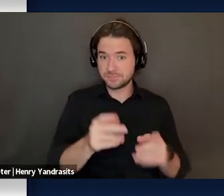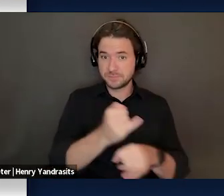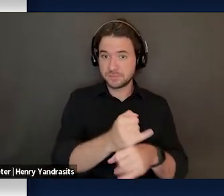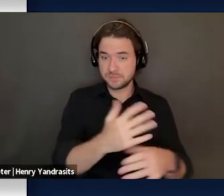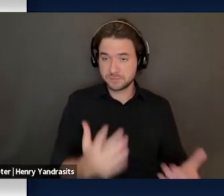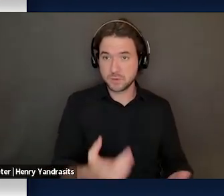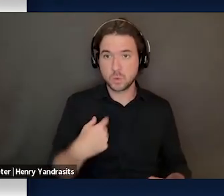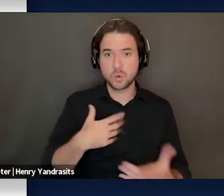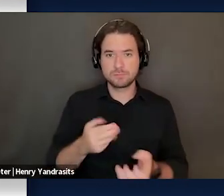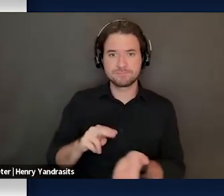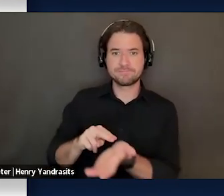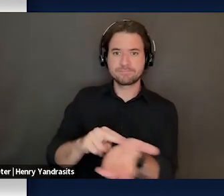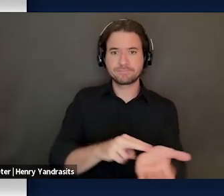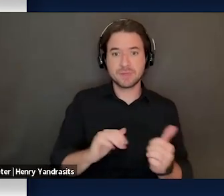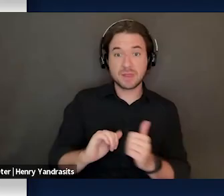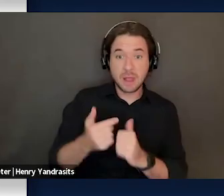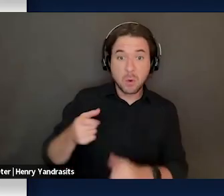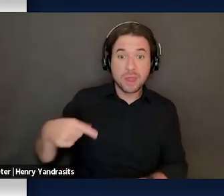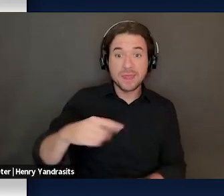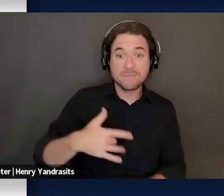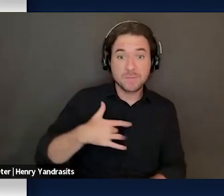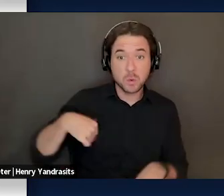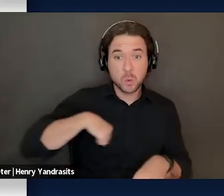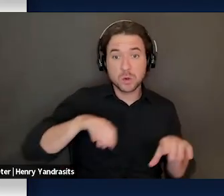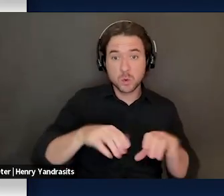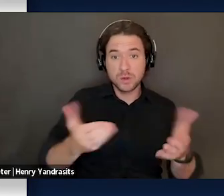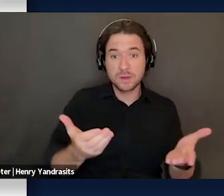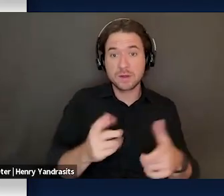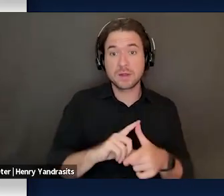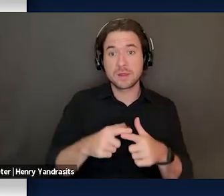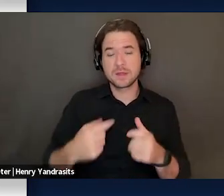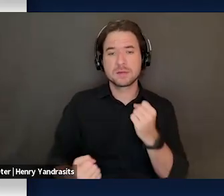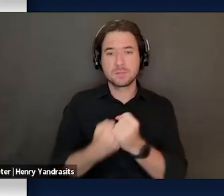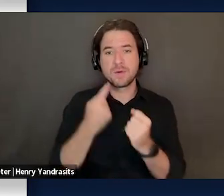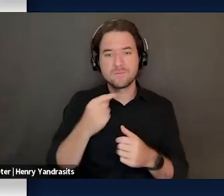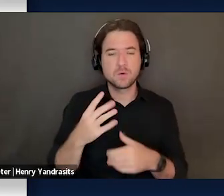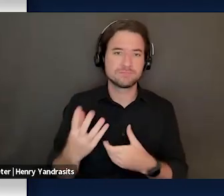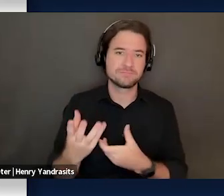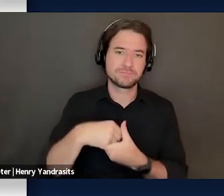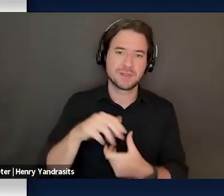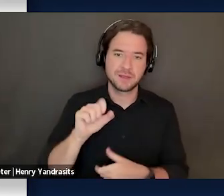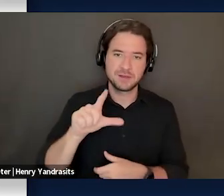how they felt we were doing here, and then support for including ASL, Deaf Health, and curriculum.